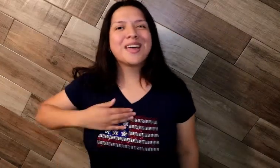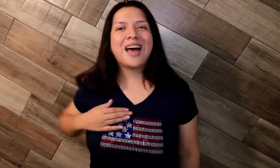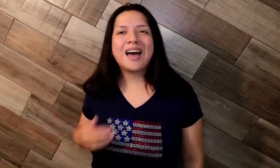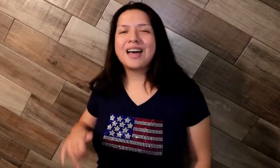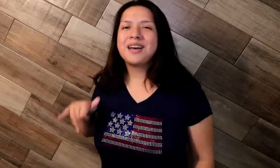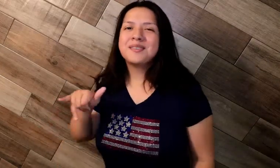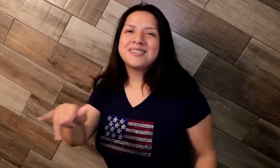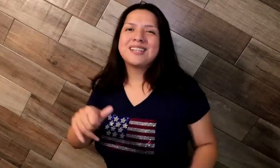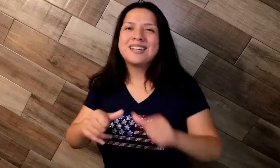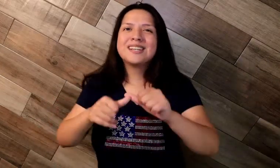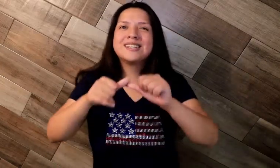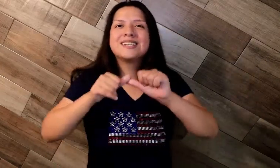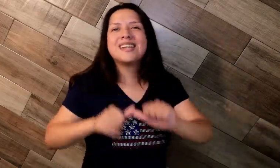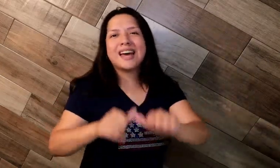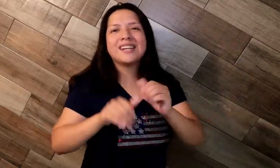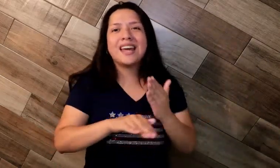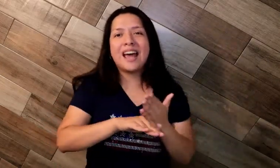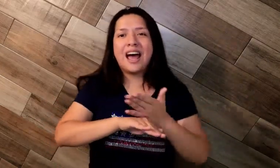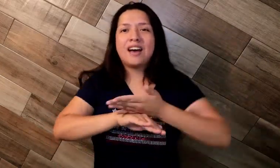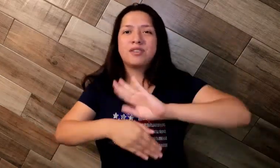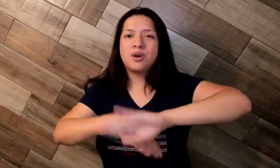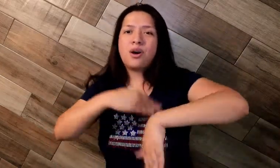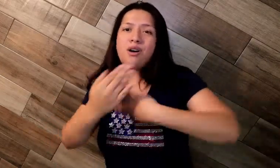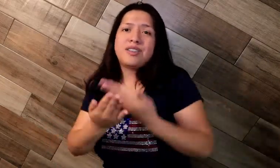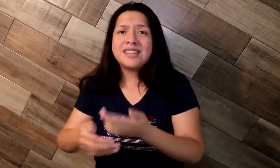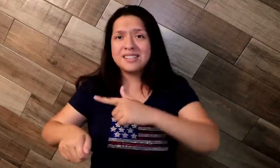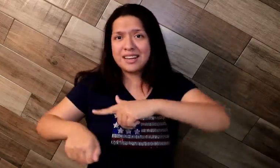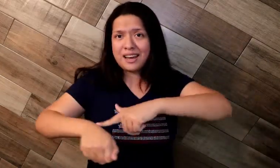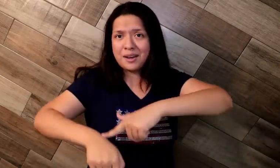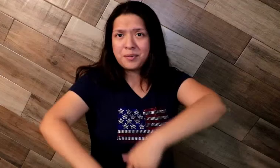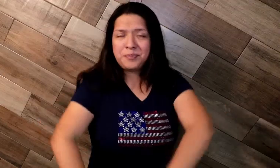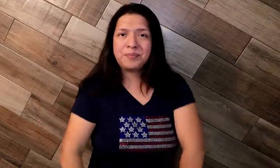I'm still standing after all this time